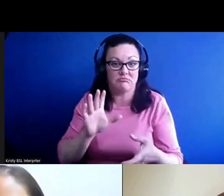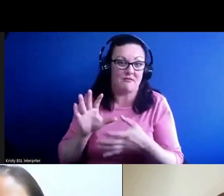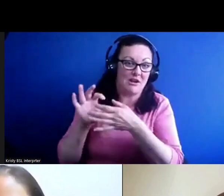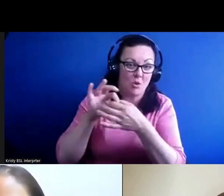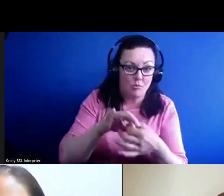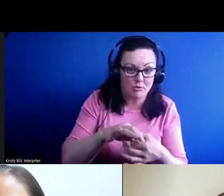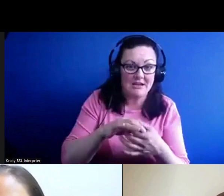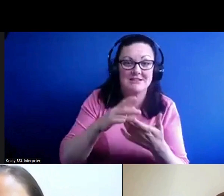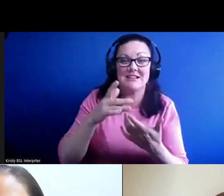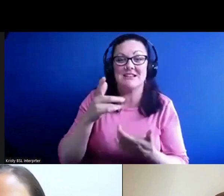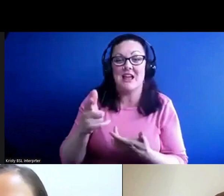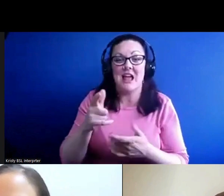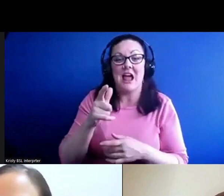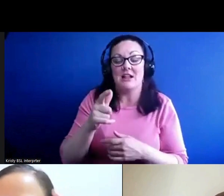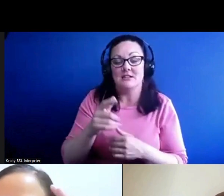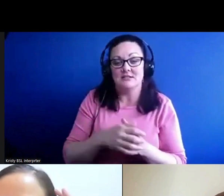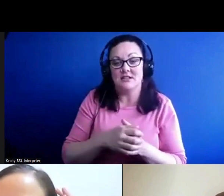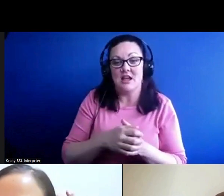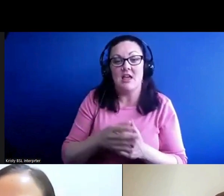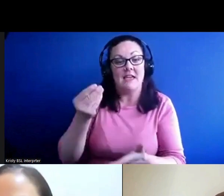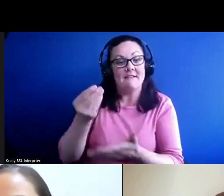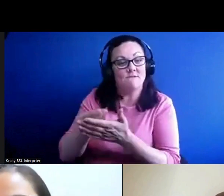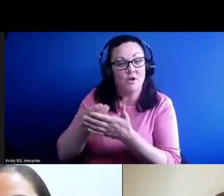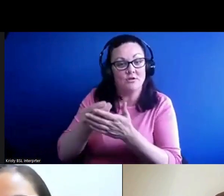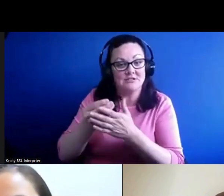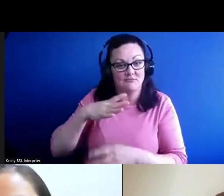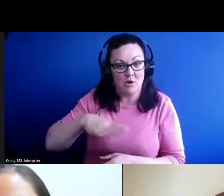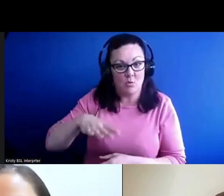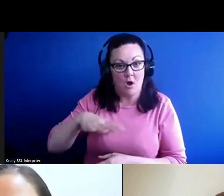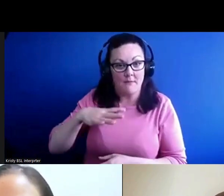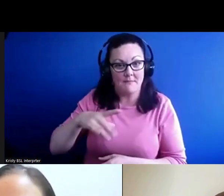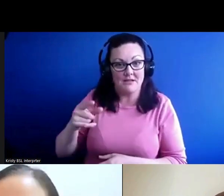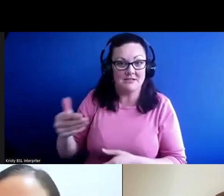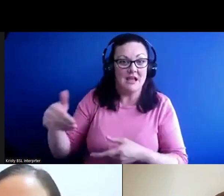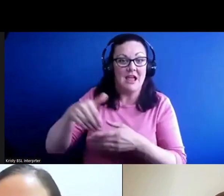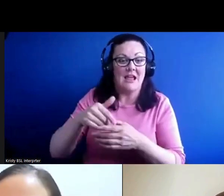requirement into their processes of monitoring evaluation but